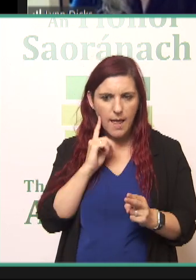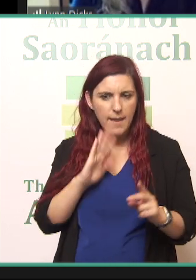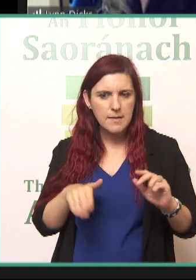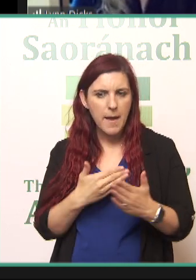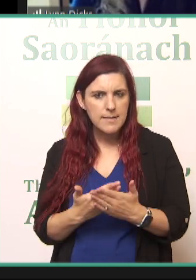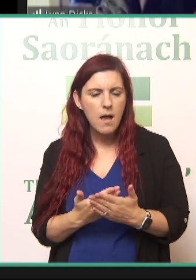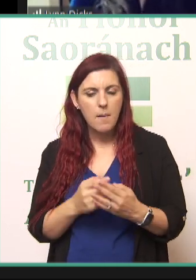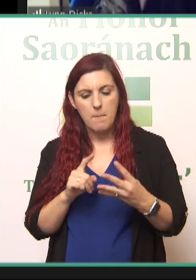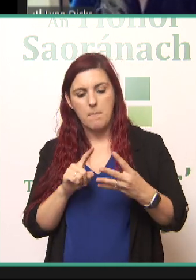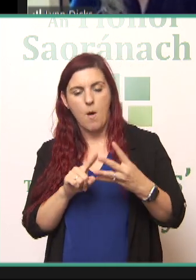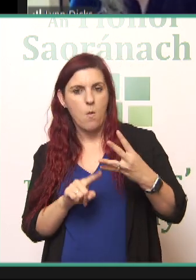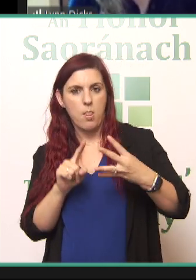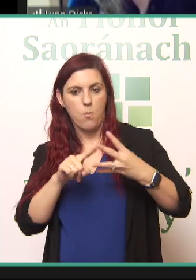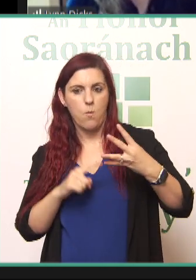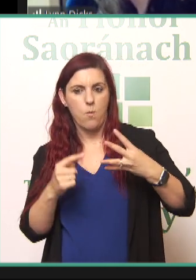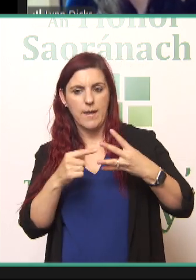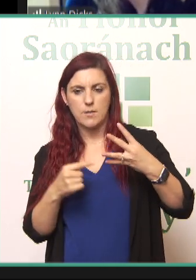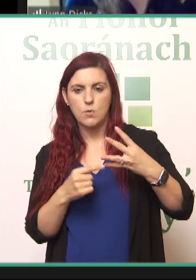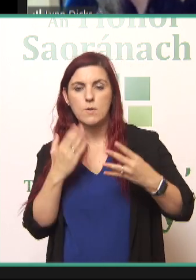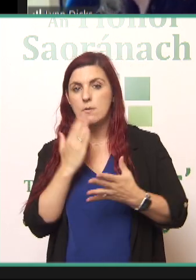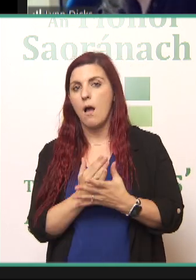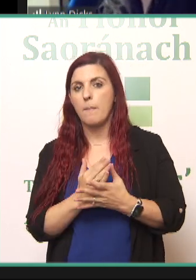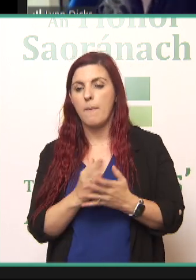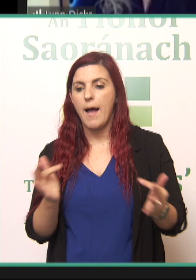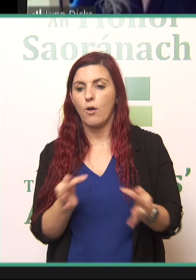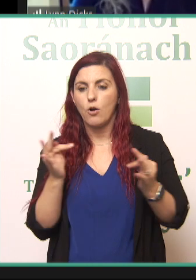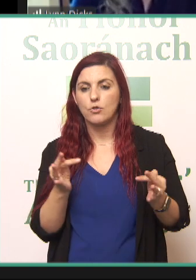um they are both ways of stopping agriculture from expanding into natural habitats